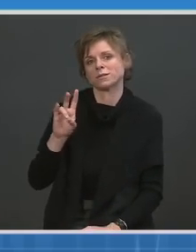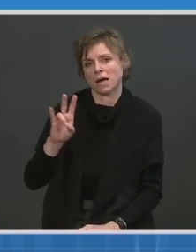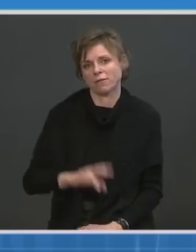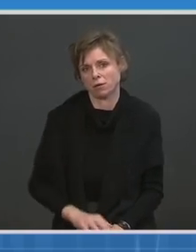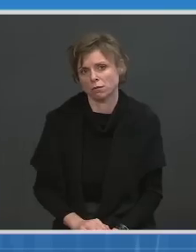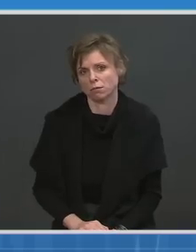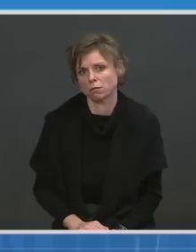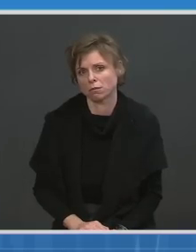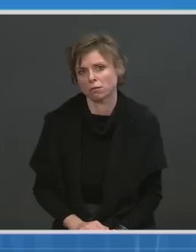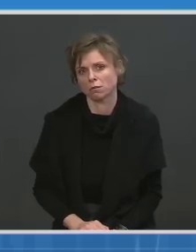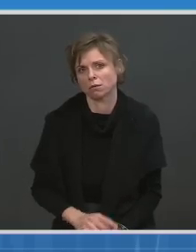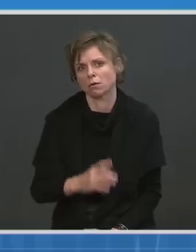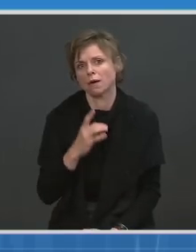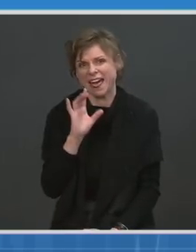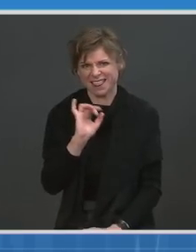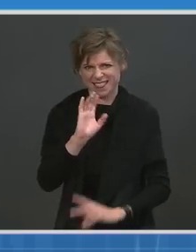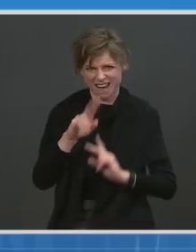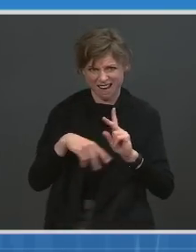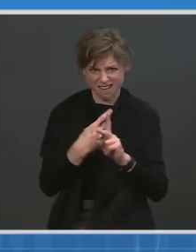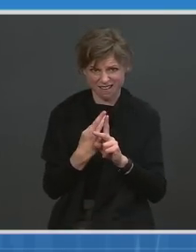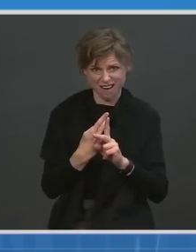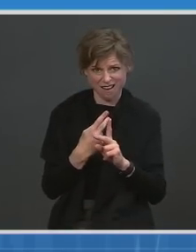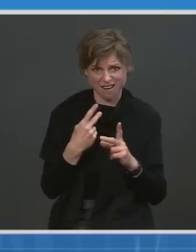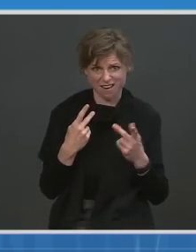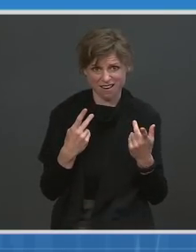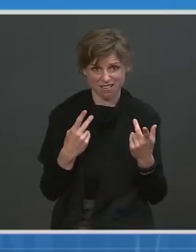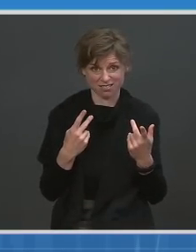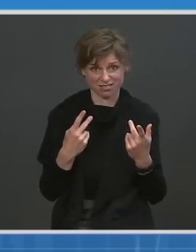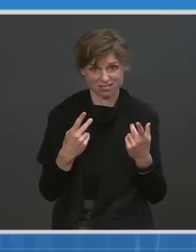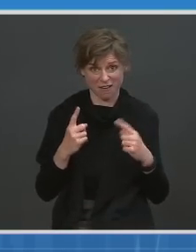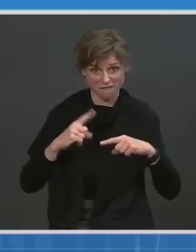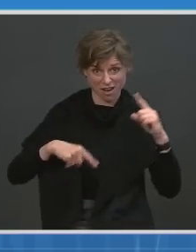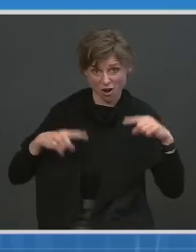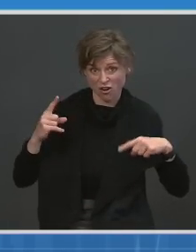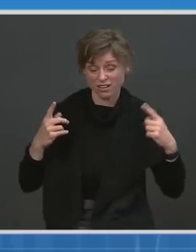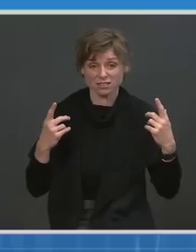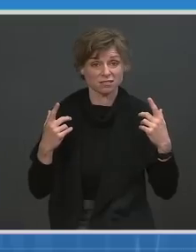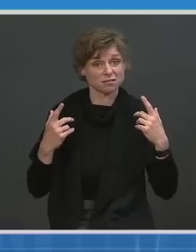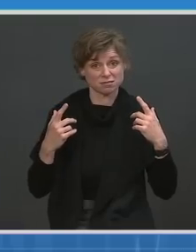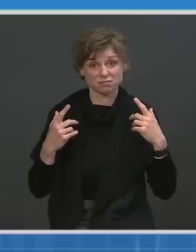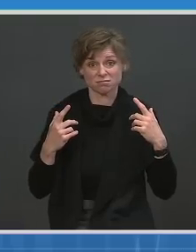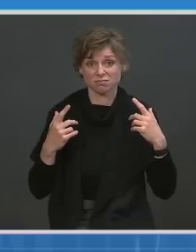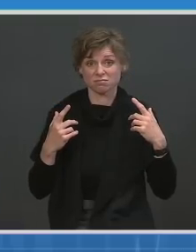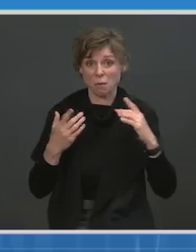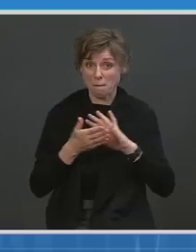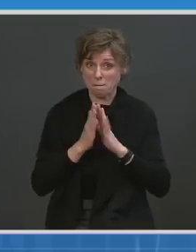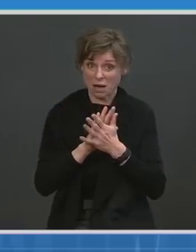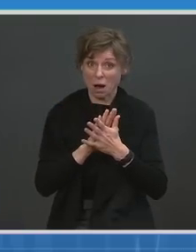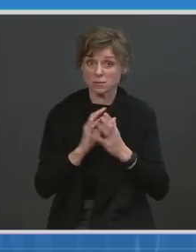This variant, as you know, is every day getting more and more dominant in our own country.